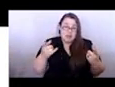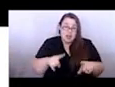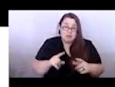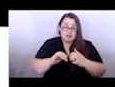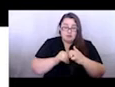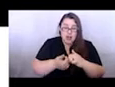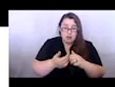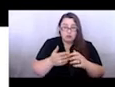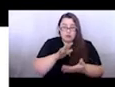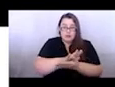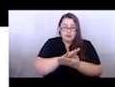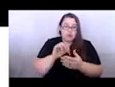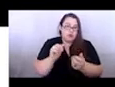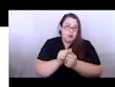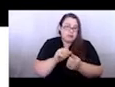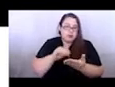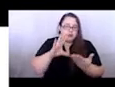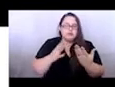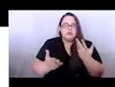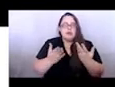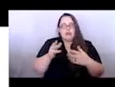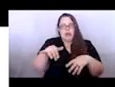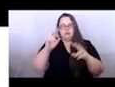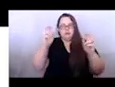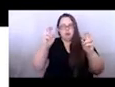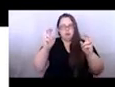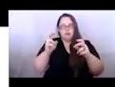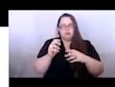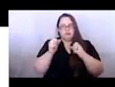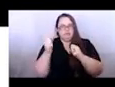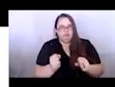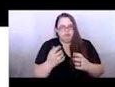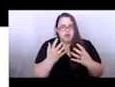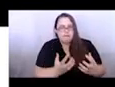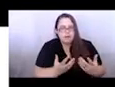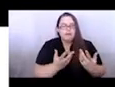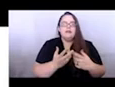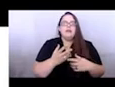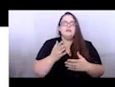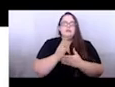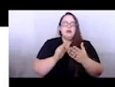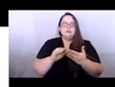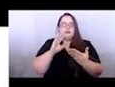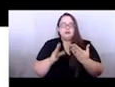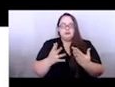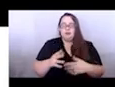You may be leading a heavy topic discussion, and there may be students being dismissive or belittling others because of their